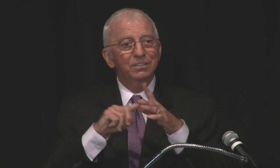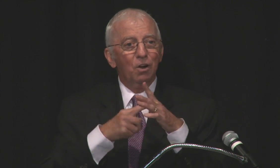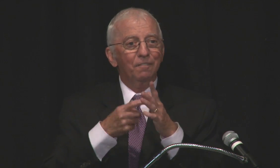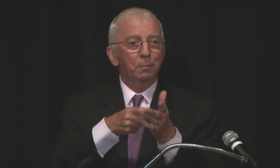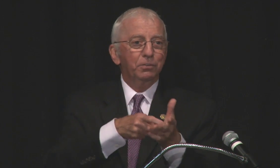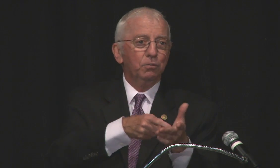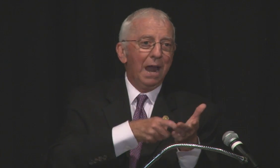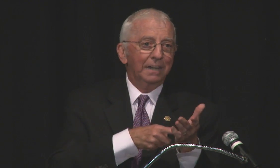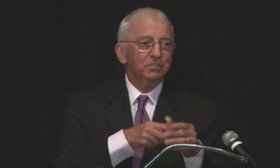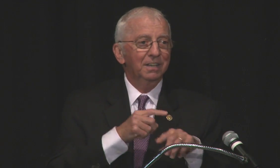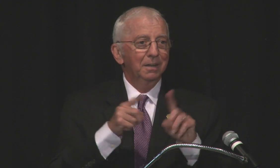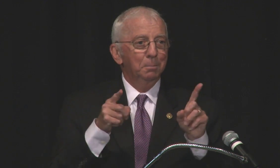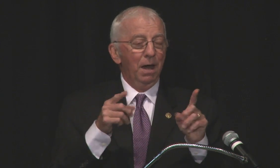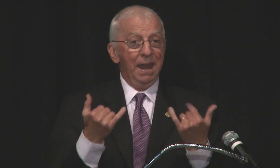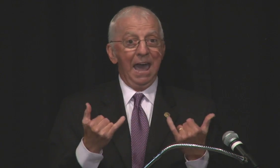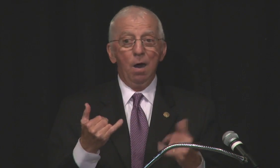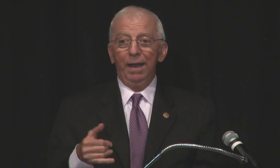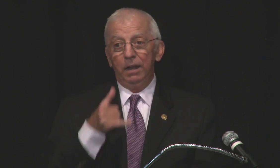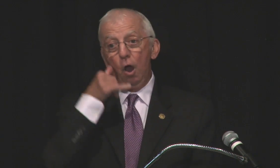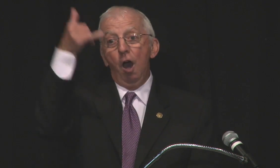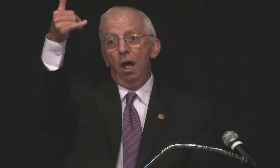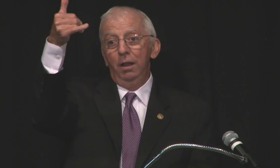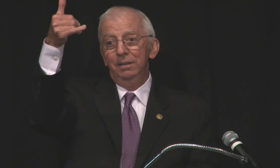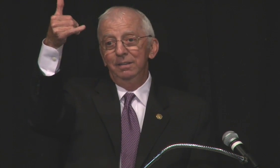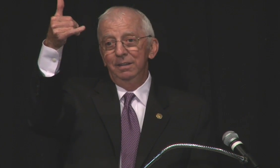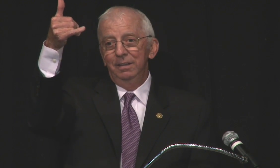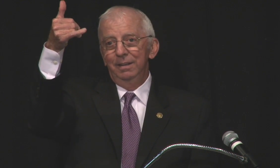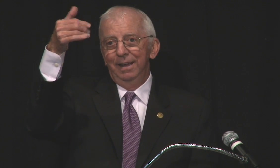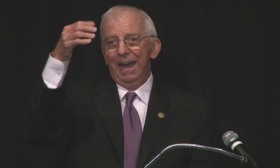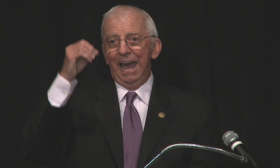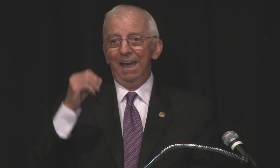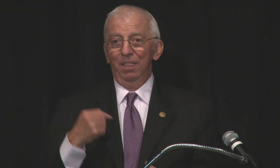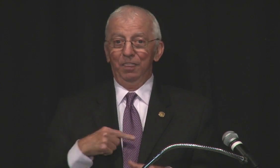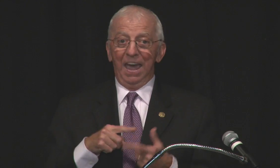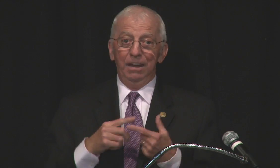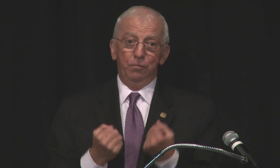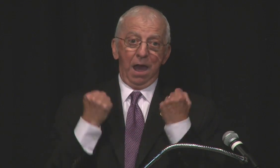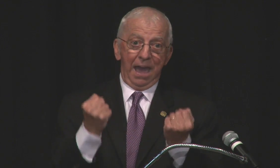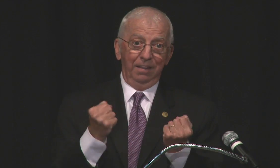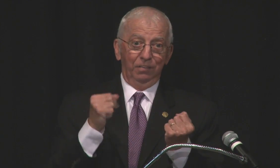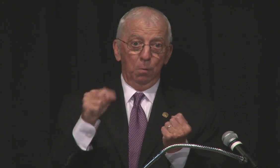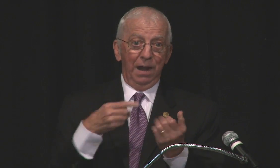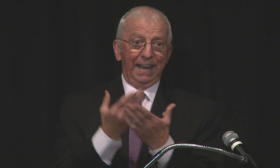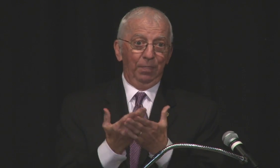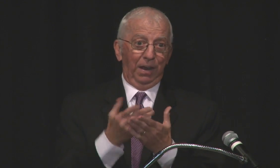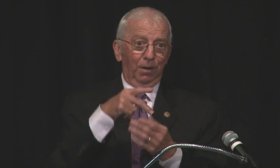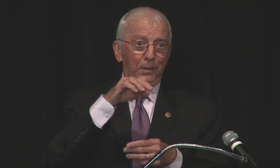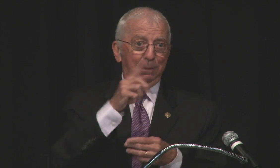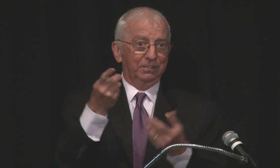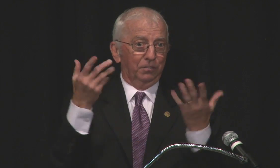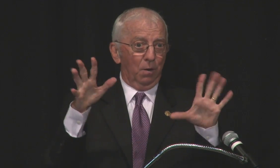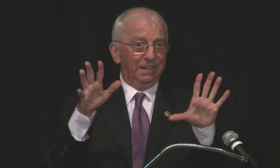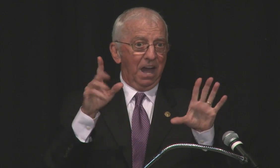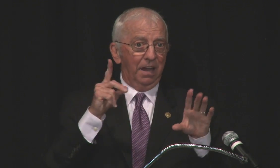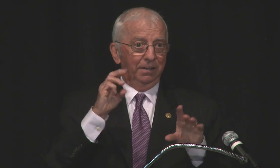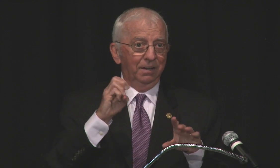start from scratch. But now I can call and then drive and when I get there the pizza's already done.